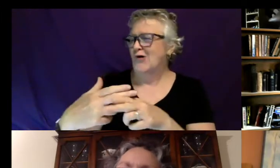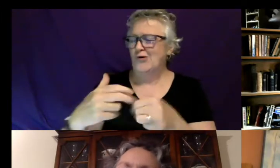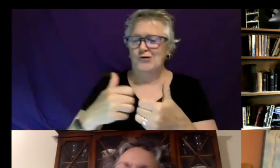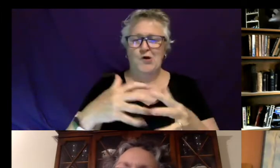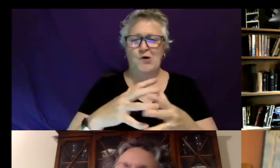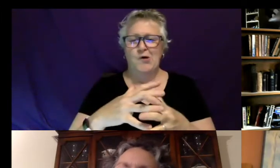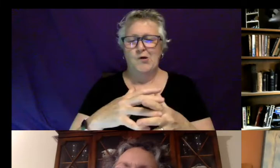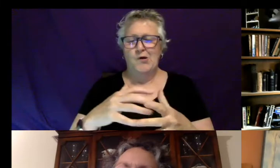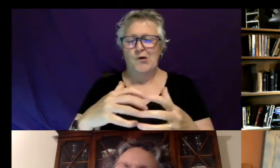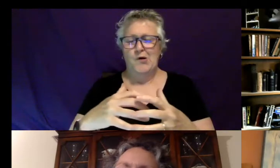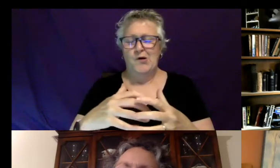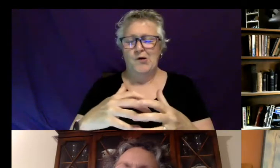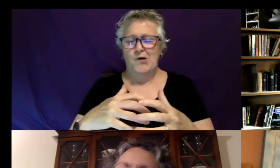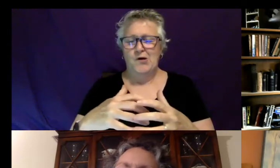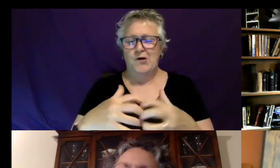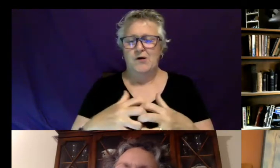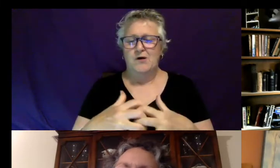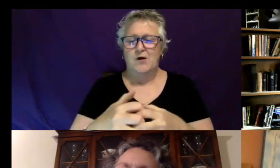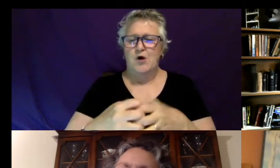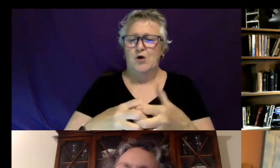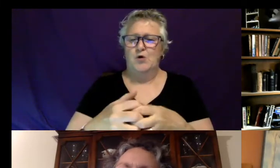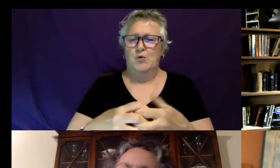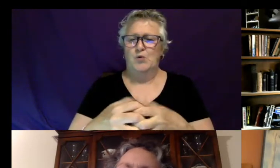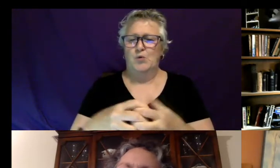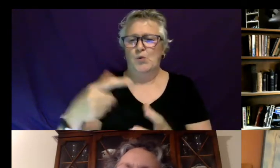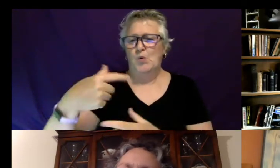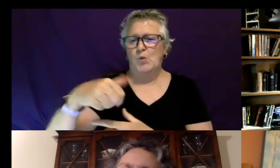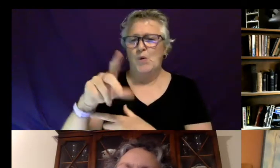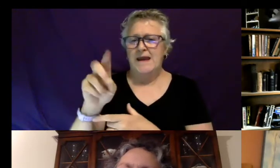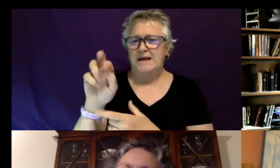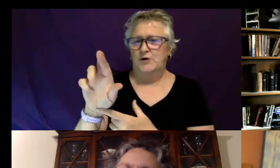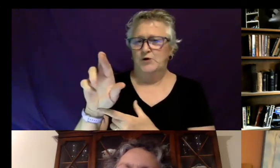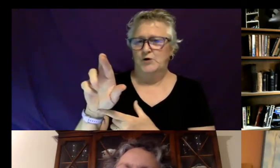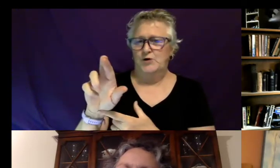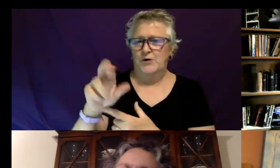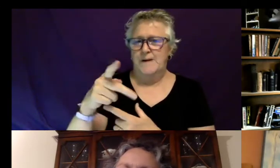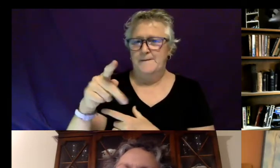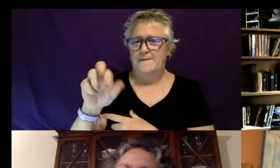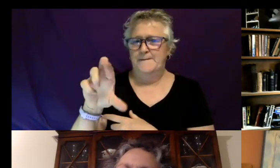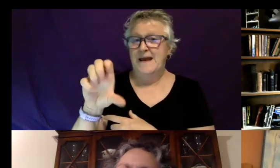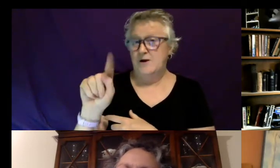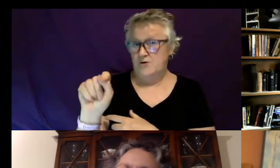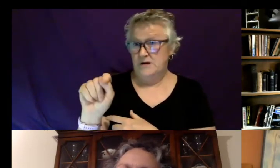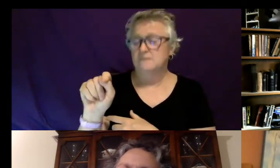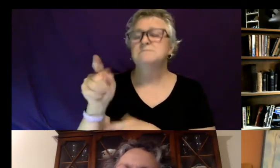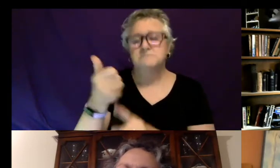And that bird also, that bird was in a rough situation, and she was in a home,